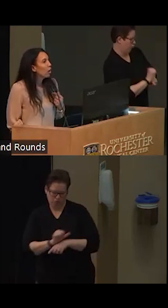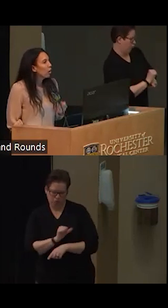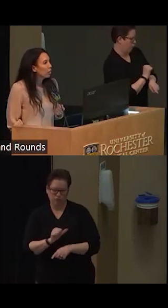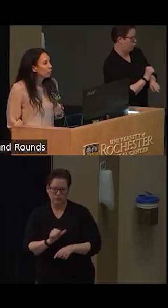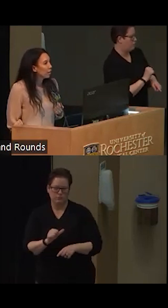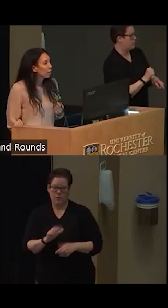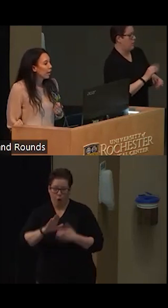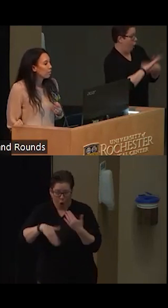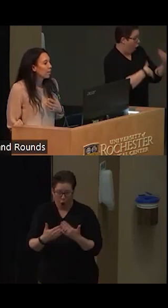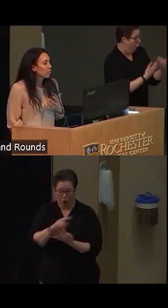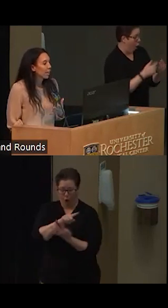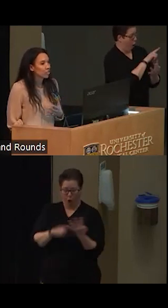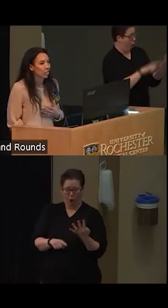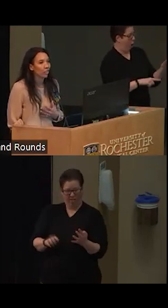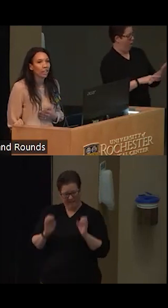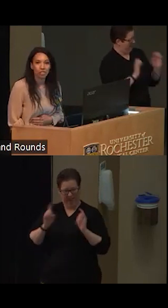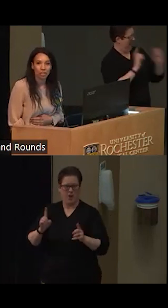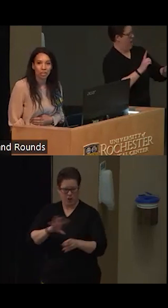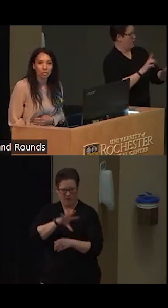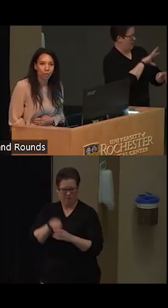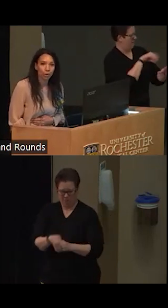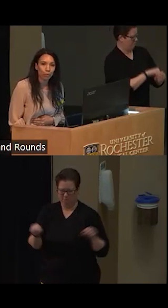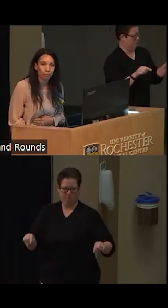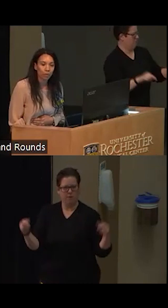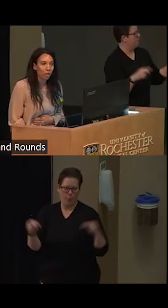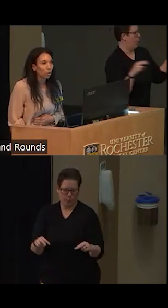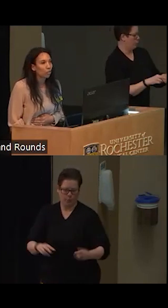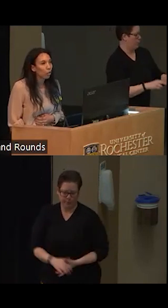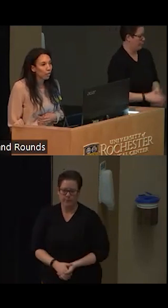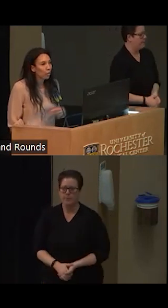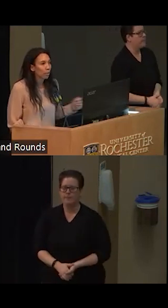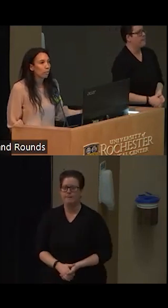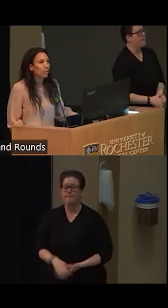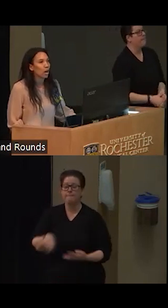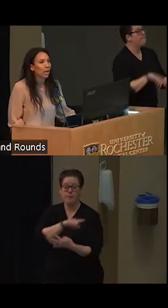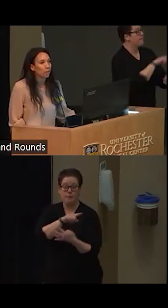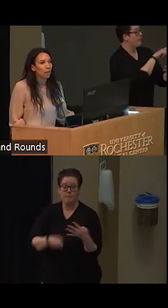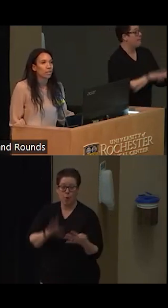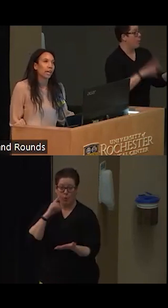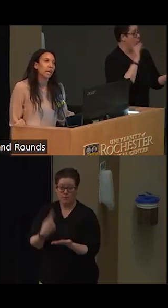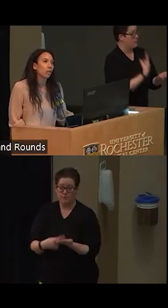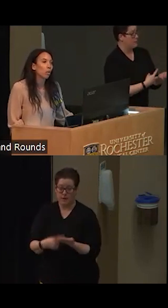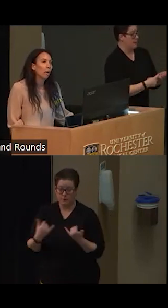all of our educational initiatives through before that we will be talking about today are